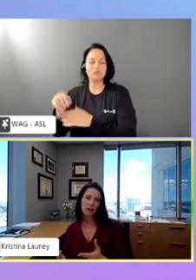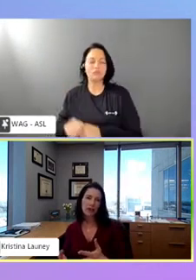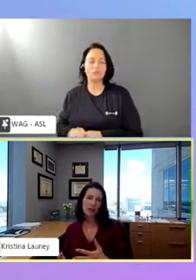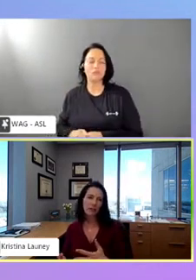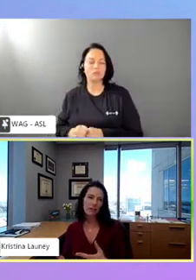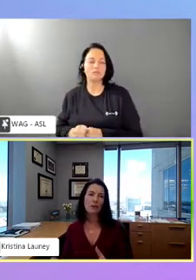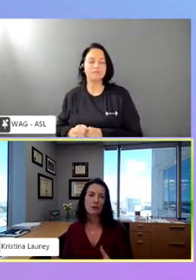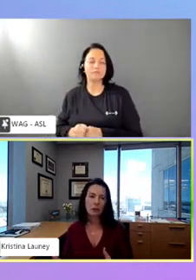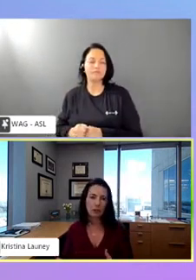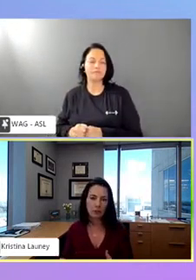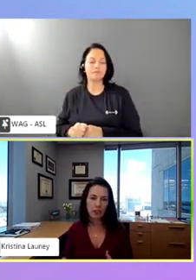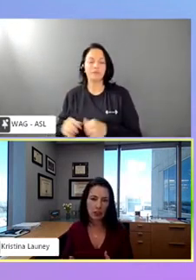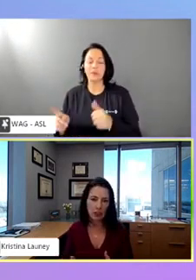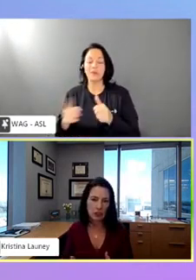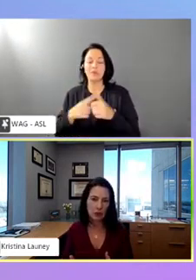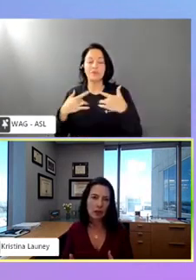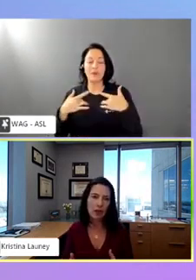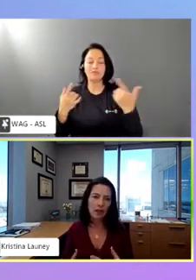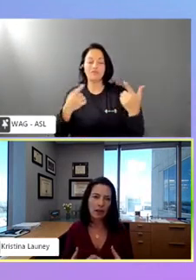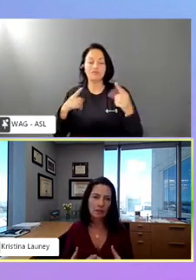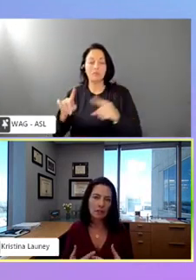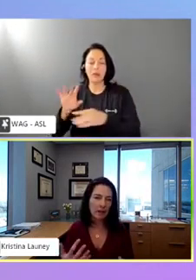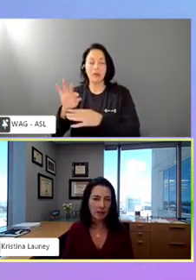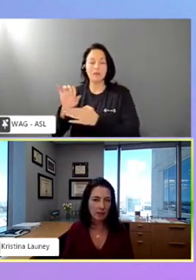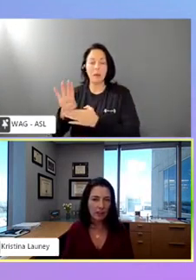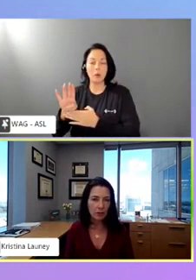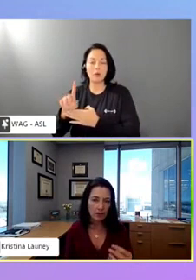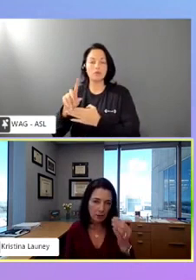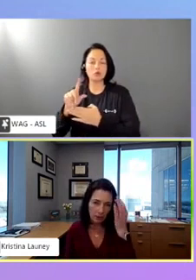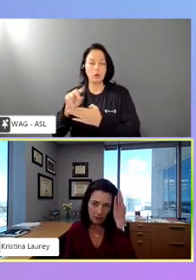practices in action over the years. We saw actions